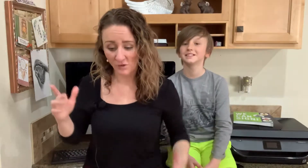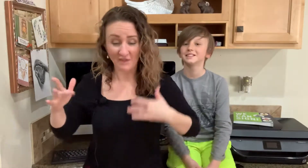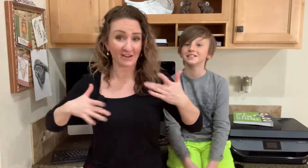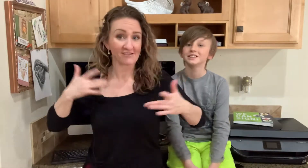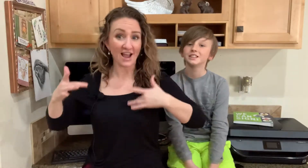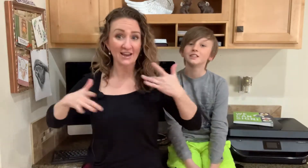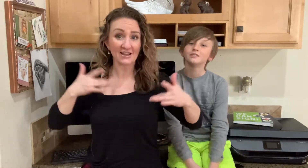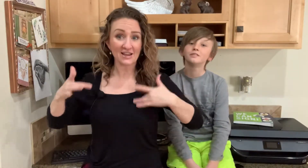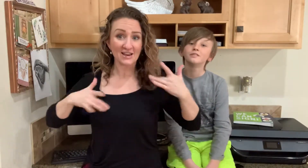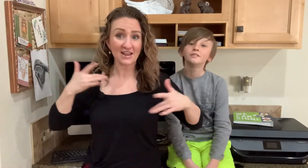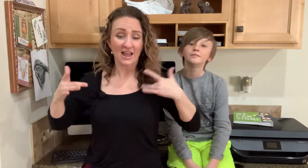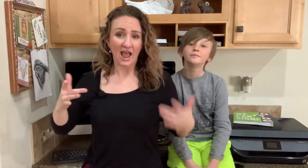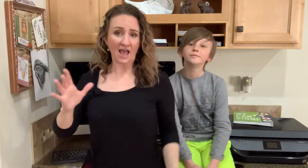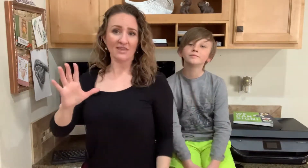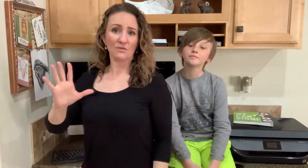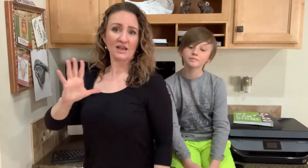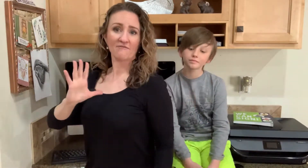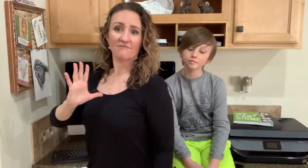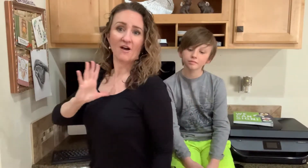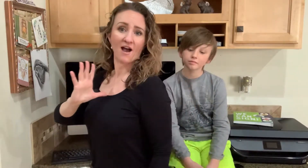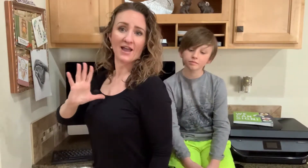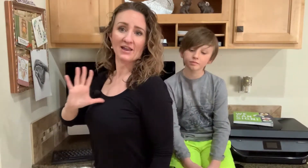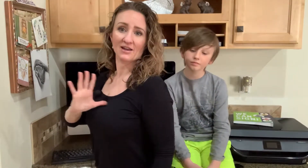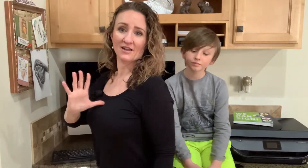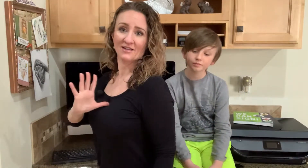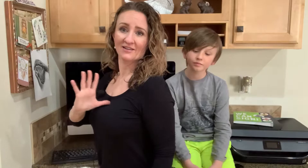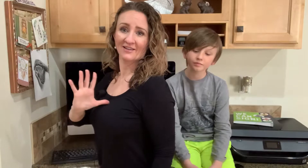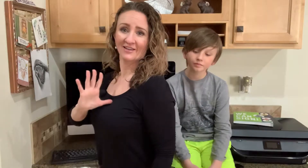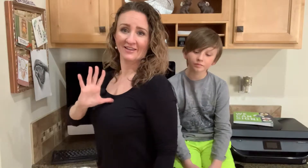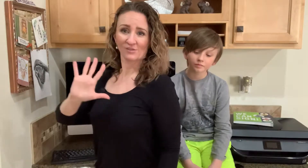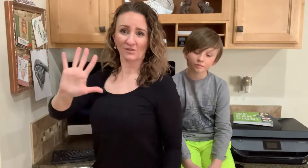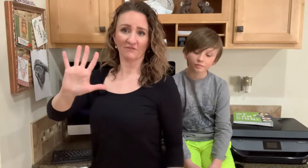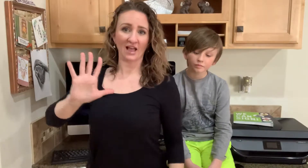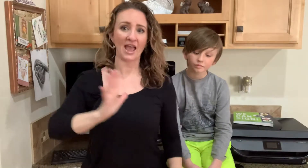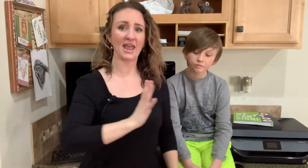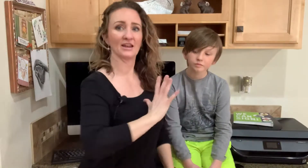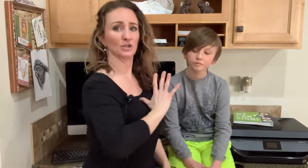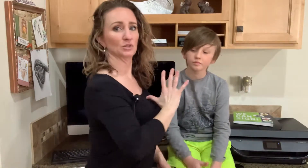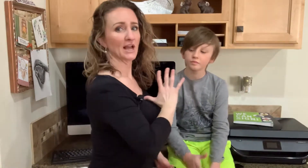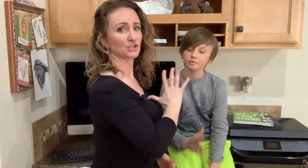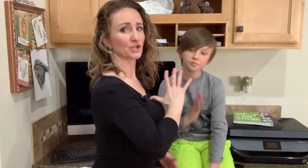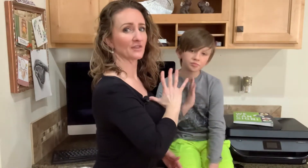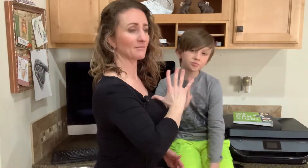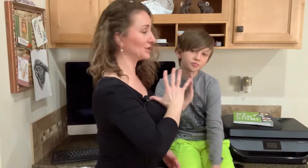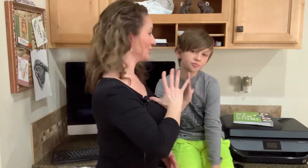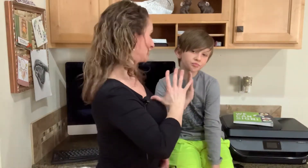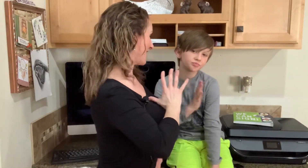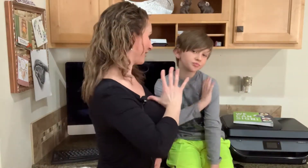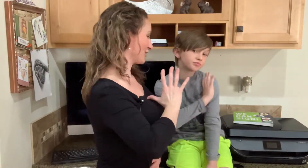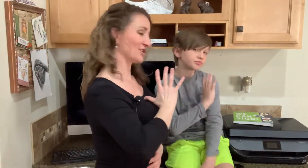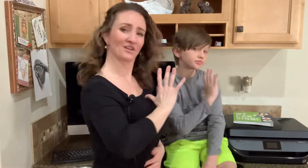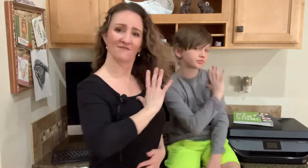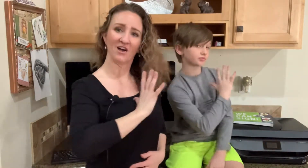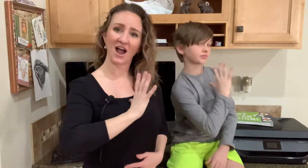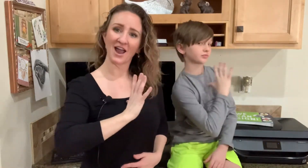So we have excited, and then we have fine. So it's a flat hand and you touch your thumb to your chest. Good.